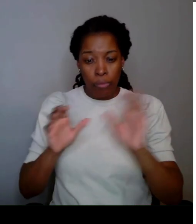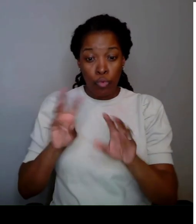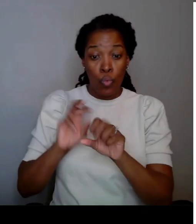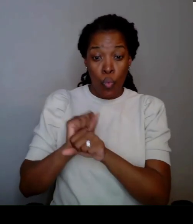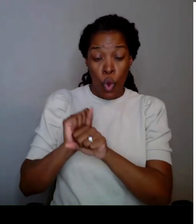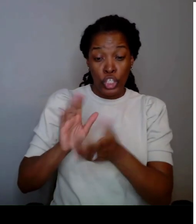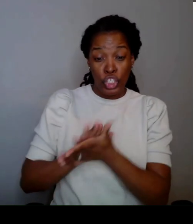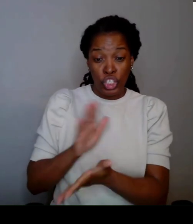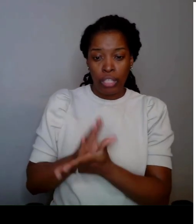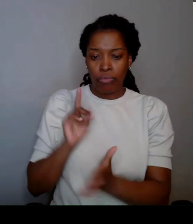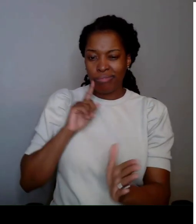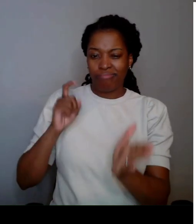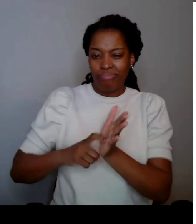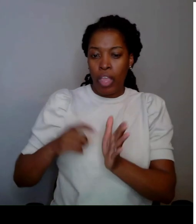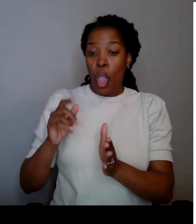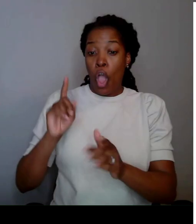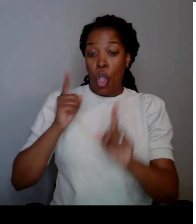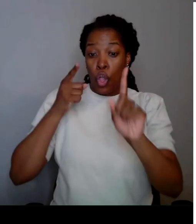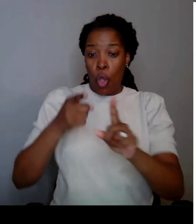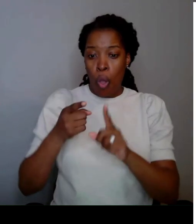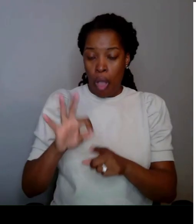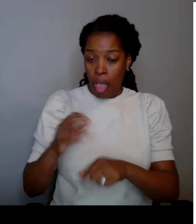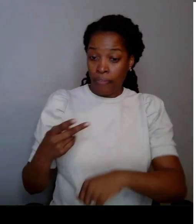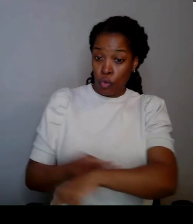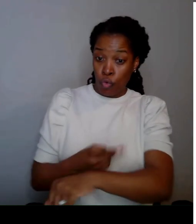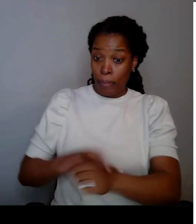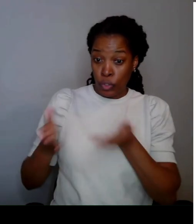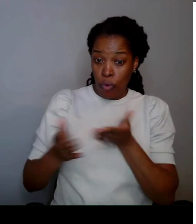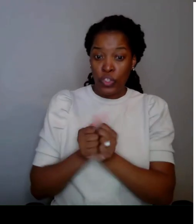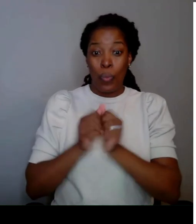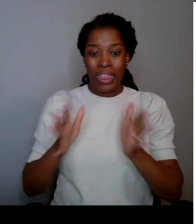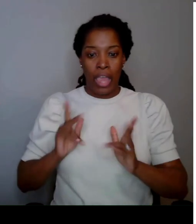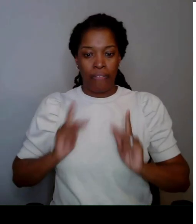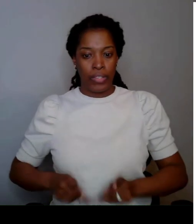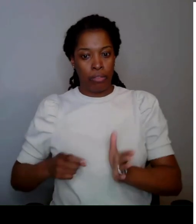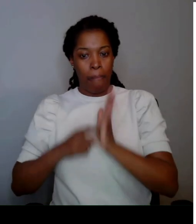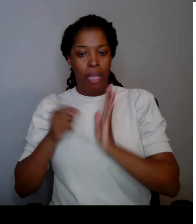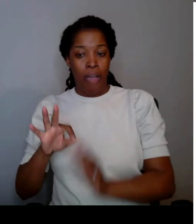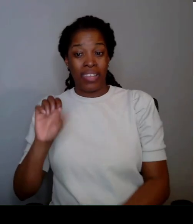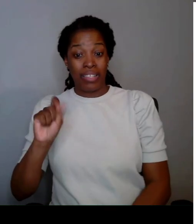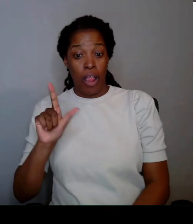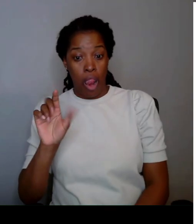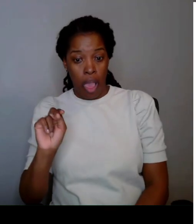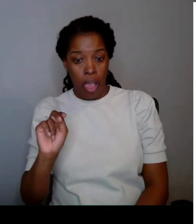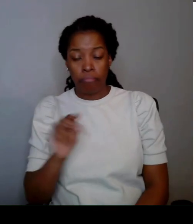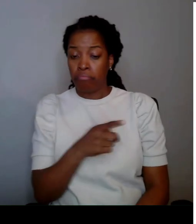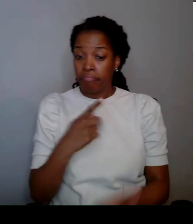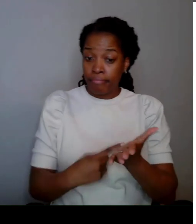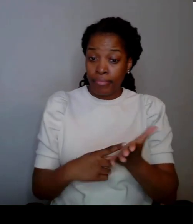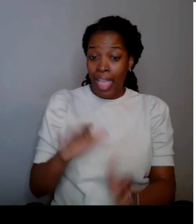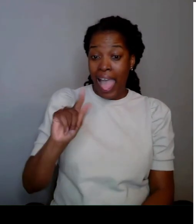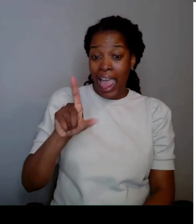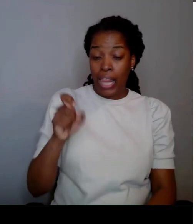They discussed Alex's strengths in customer service, business management, and her prior working experience as a groomer.